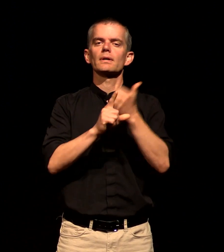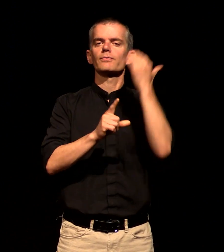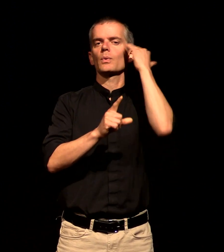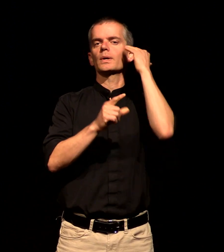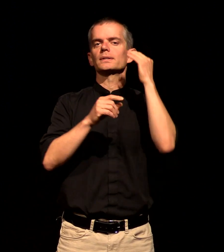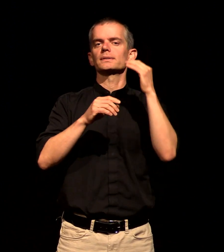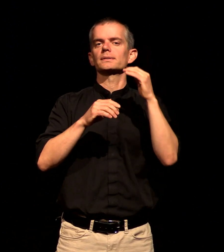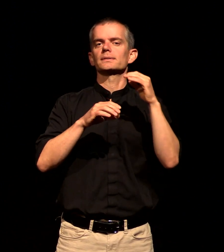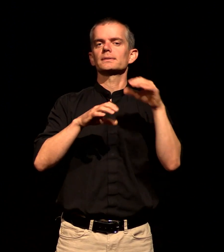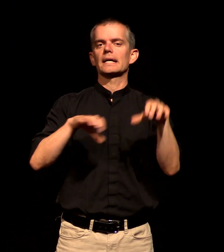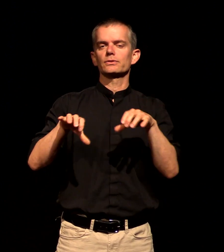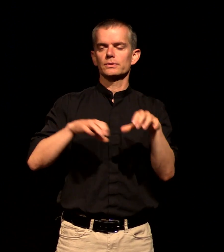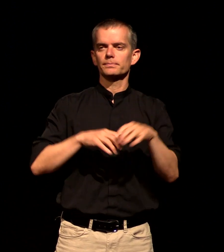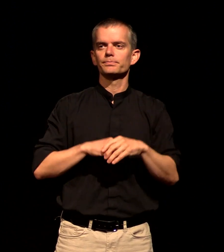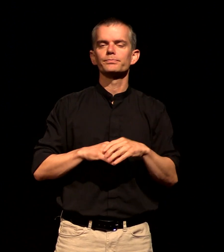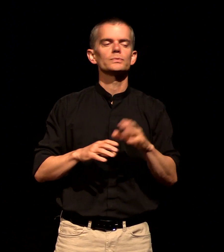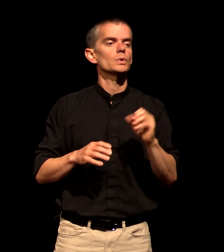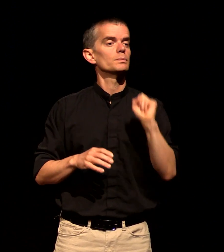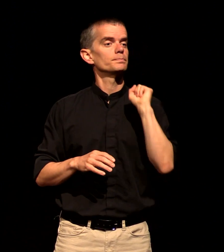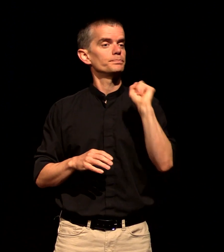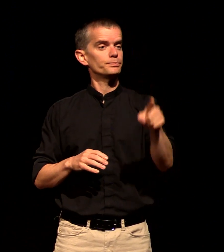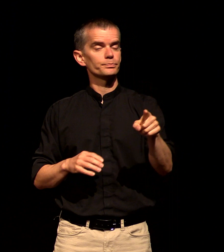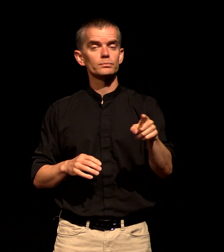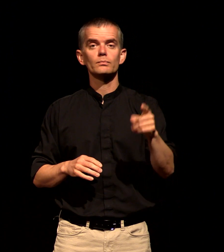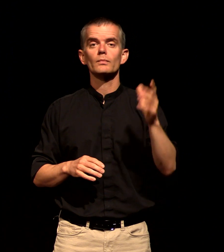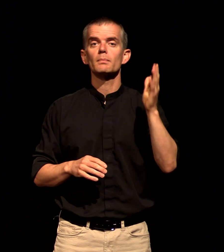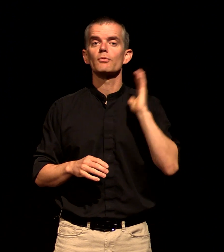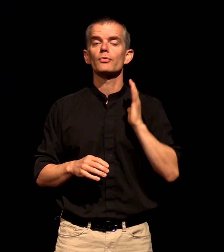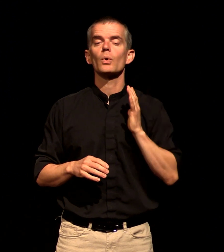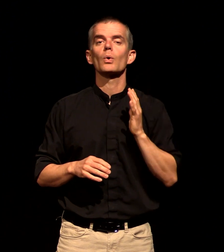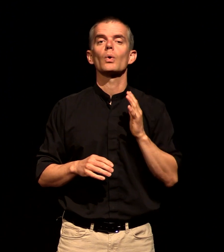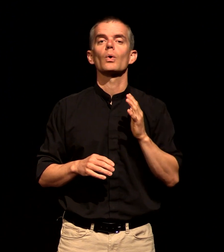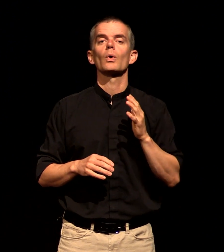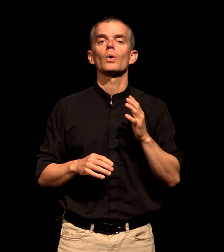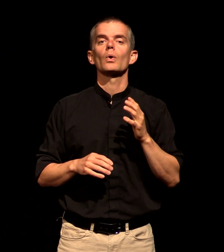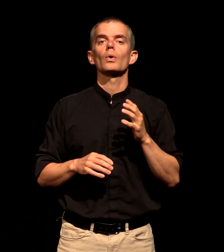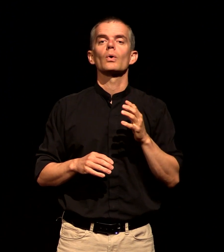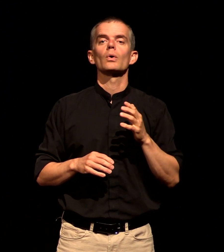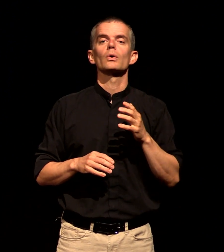is good? Or it could be worse? Have you ever offered comfort to